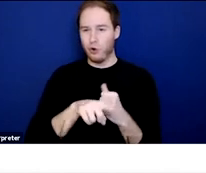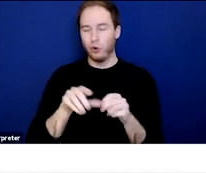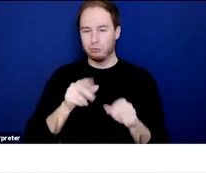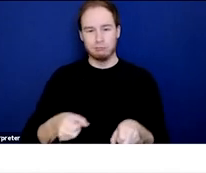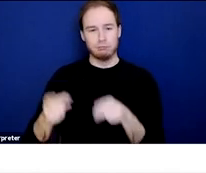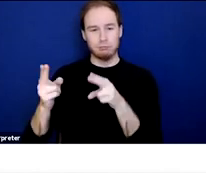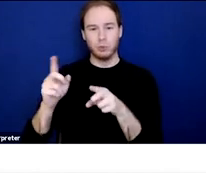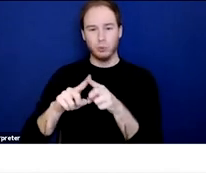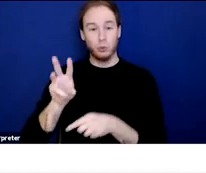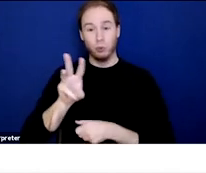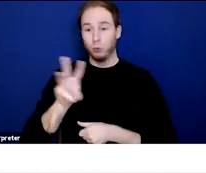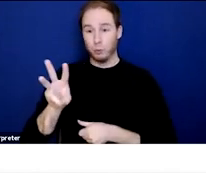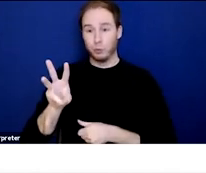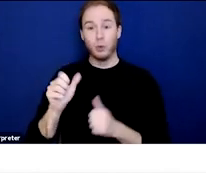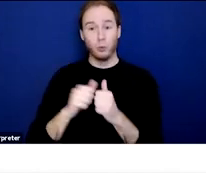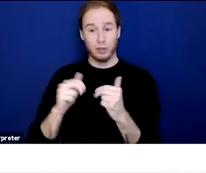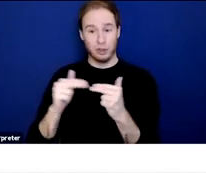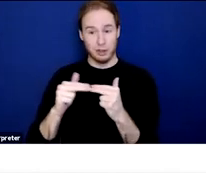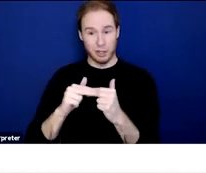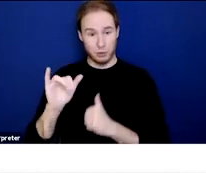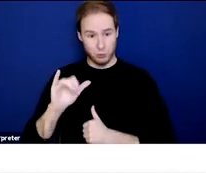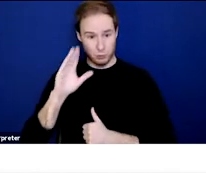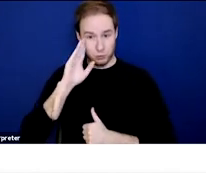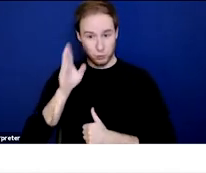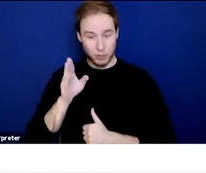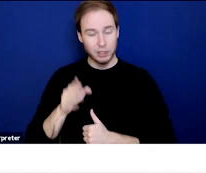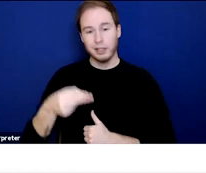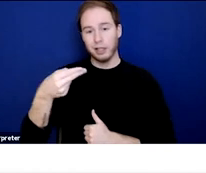along with the slides shortly at hhrctraining.org.